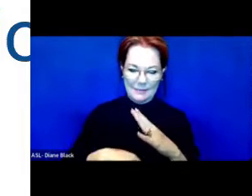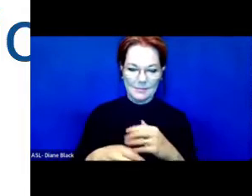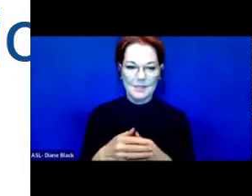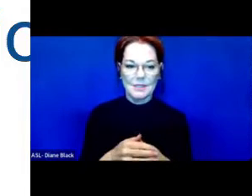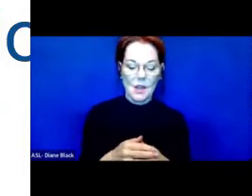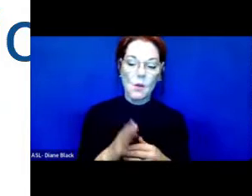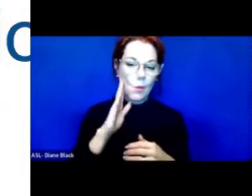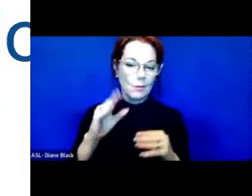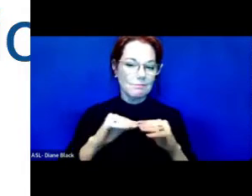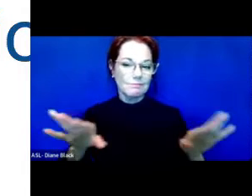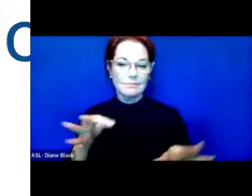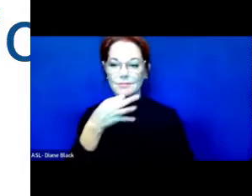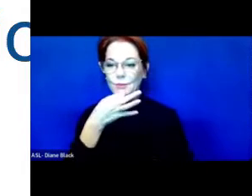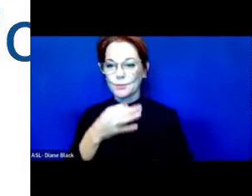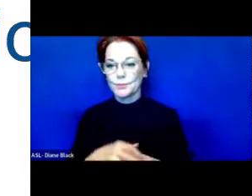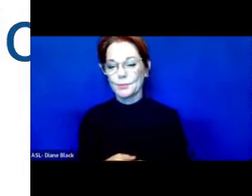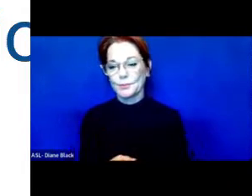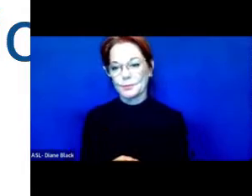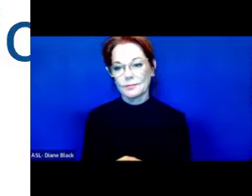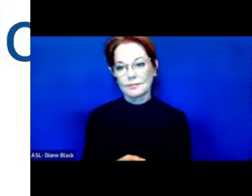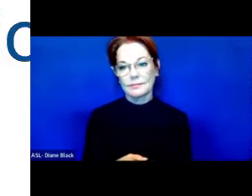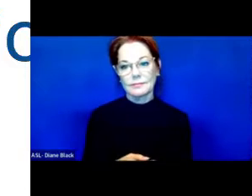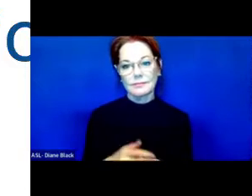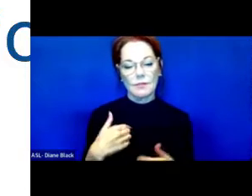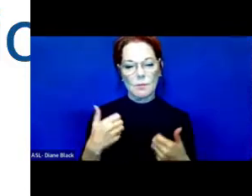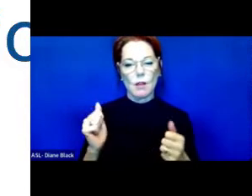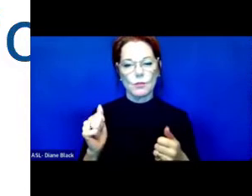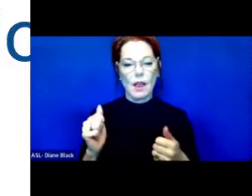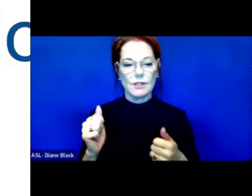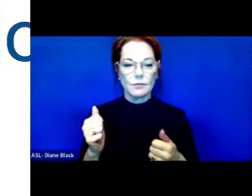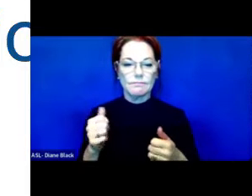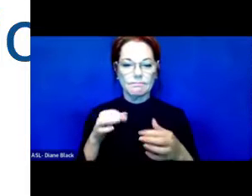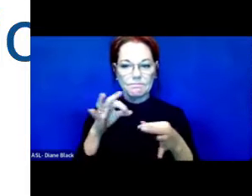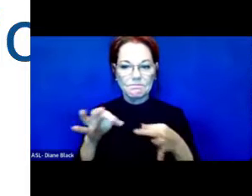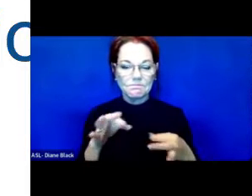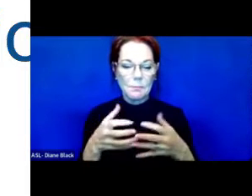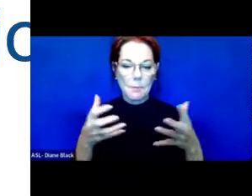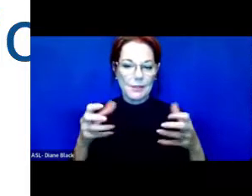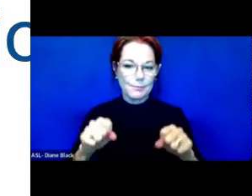released soon. But I'll try to touch on on things as much as I can in terms of being in depth.